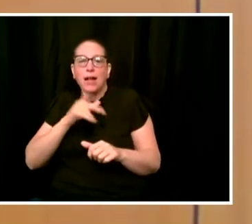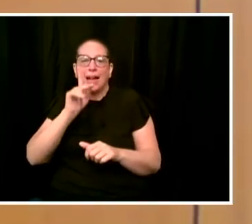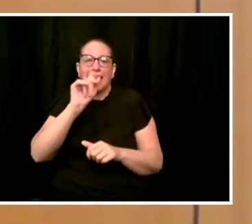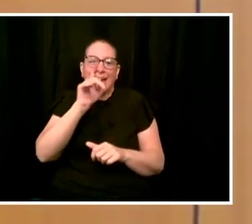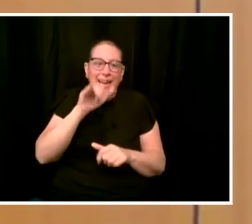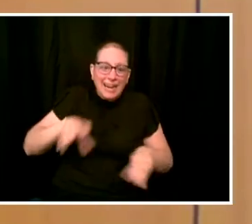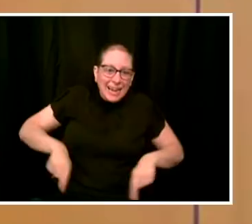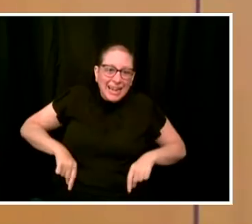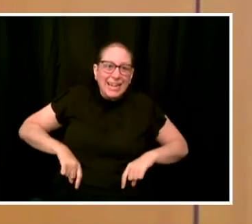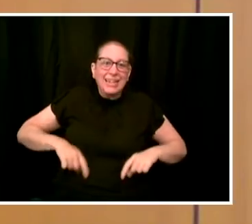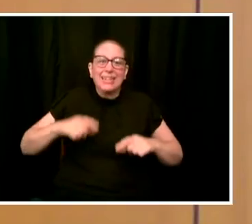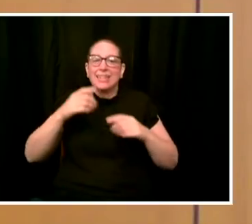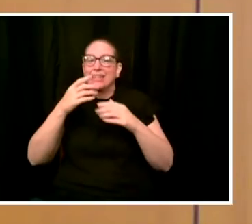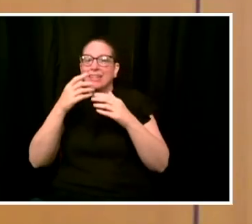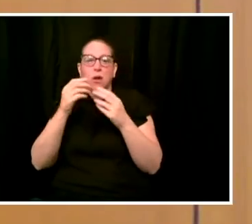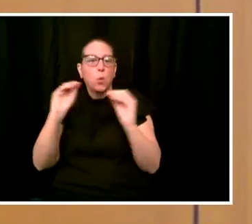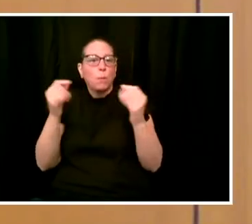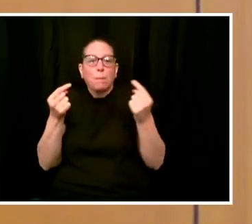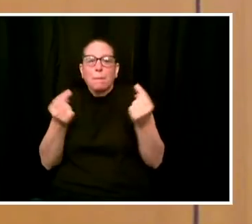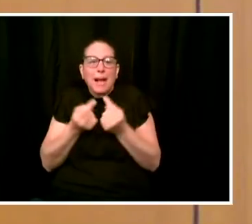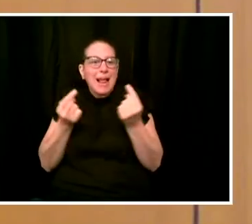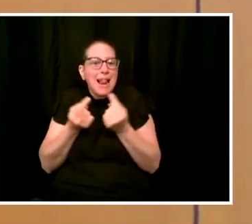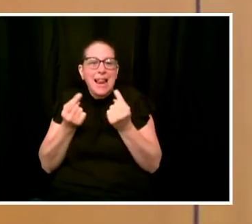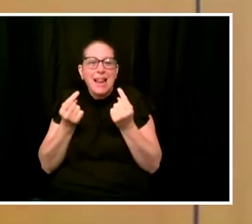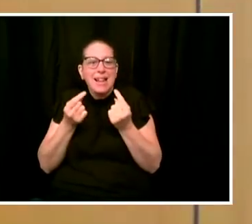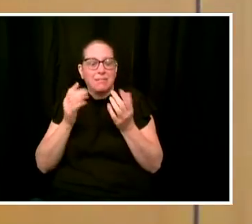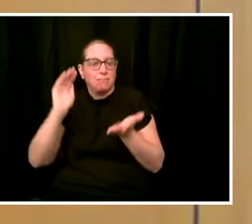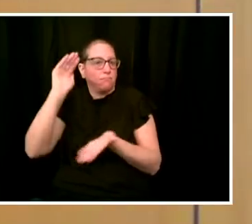INFORMATION.